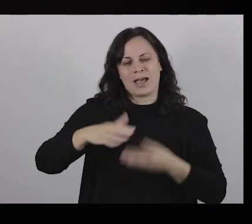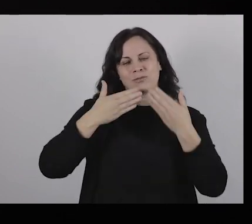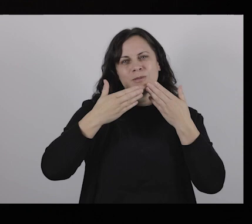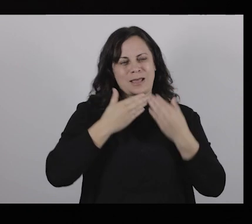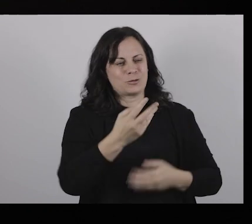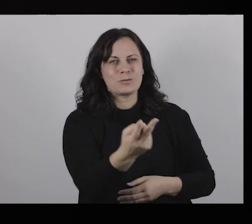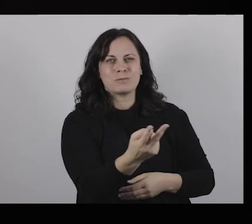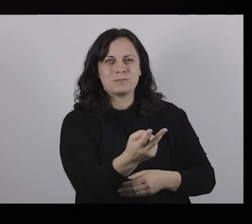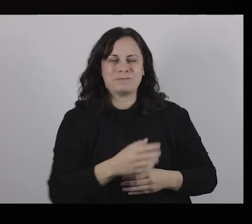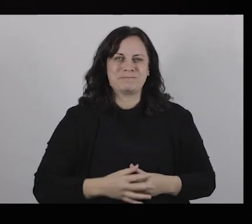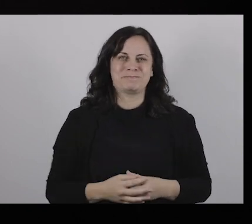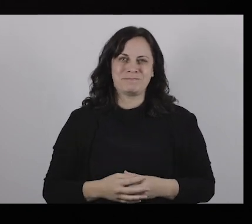I thank you both.